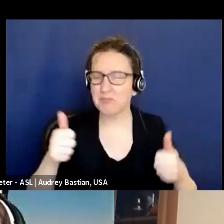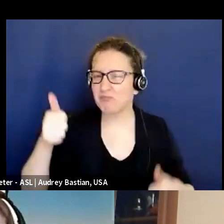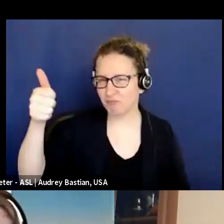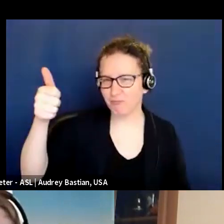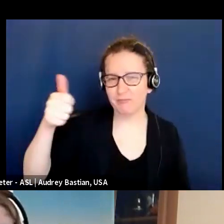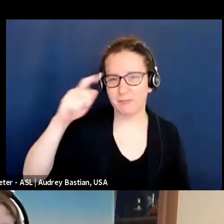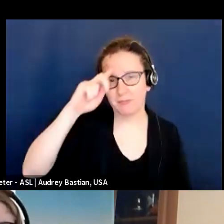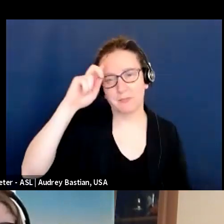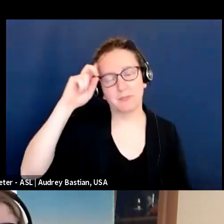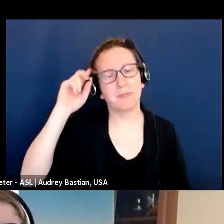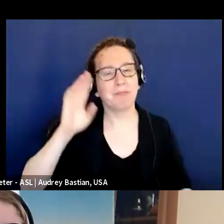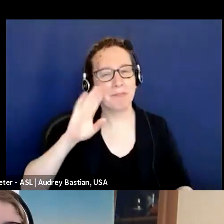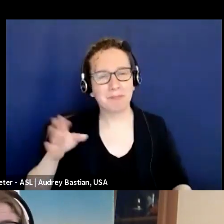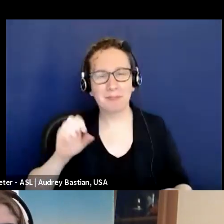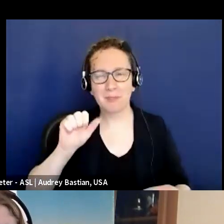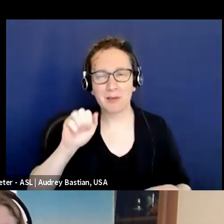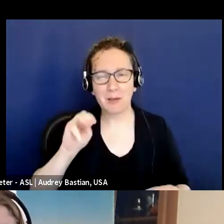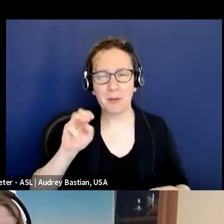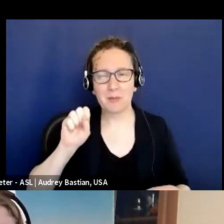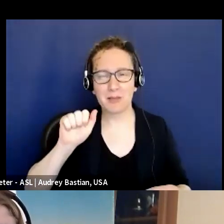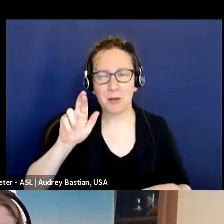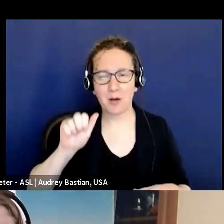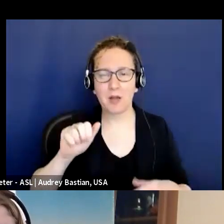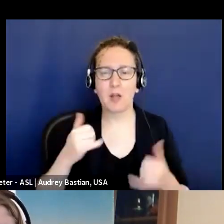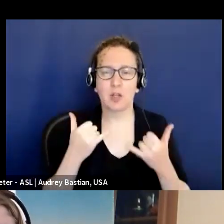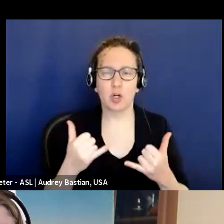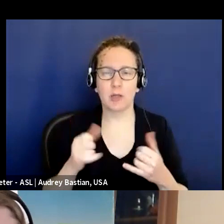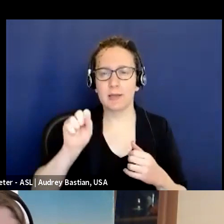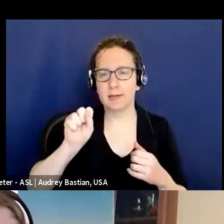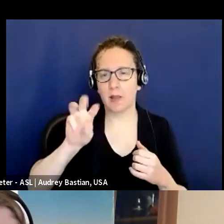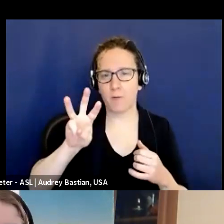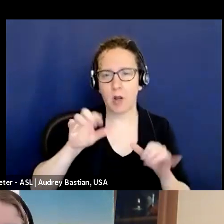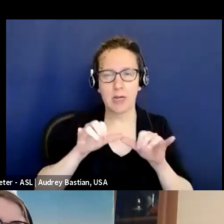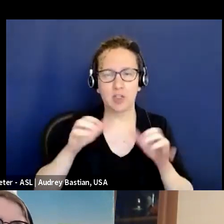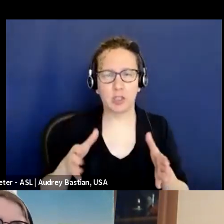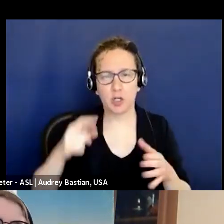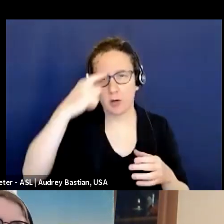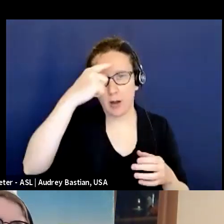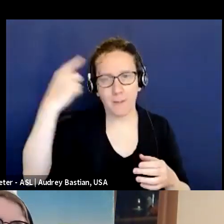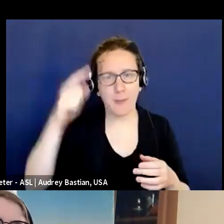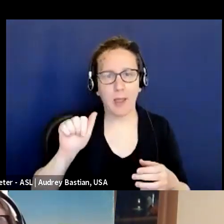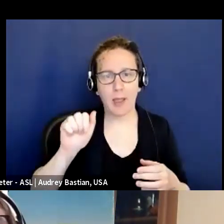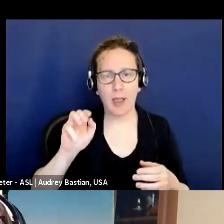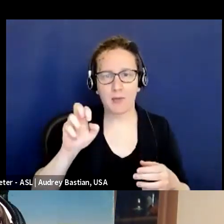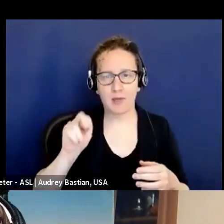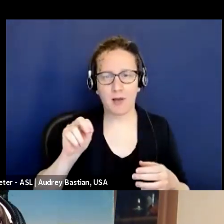So hi, I'm Samara Counts. I'm currently a software engineer at Amazon. I work in Alexa AI. And